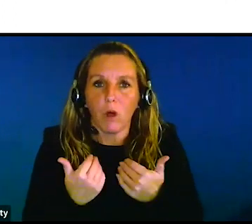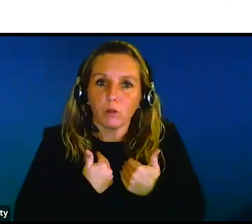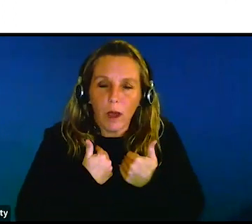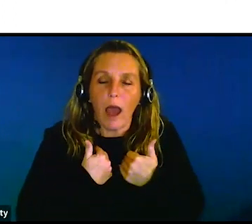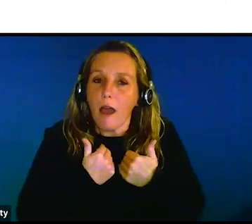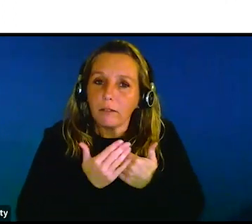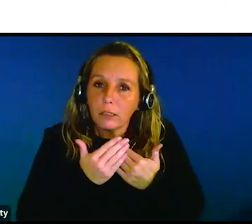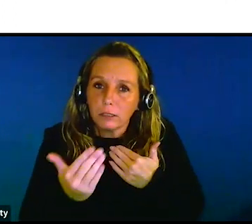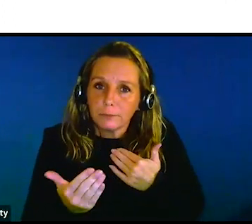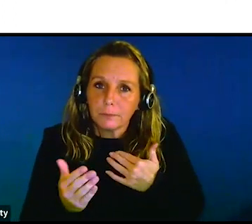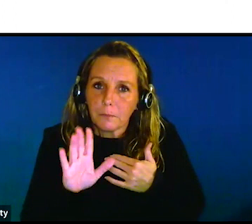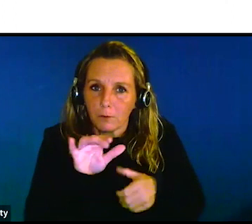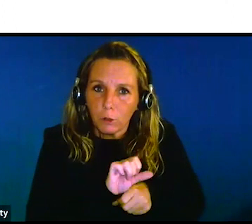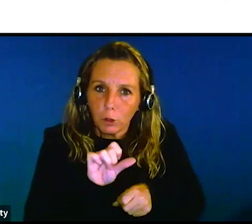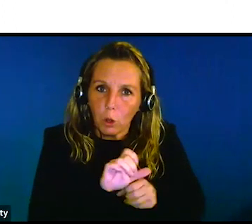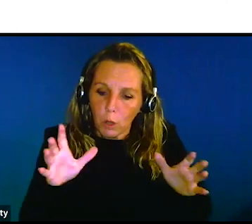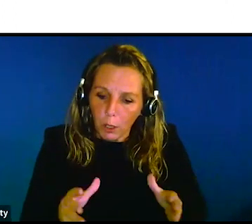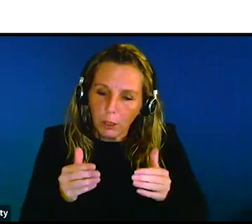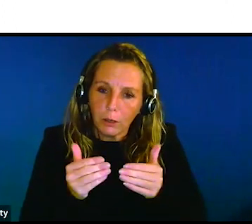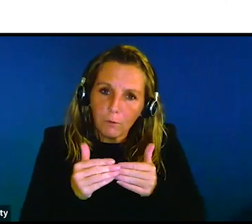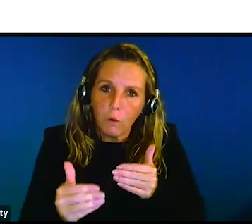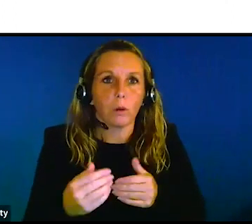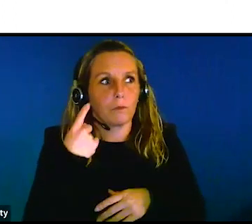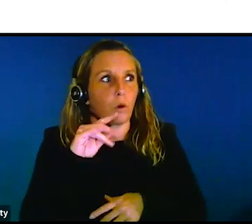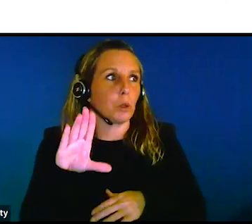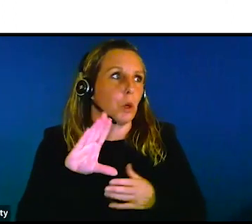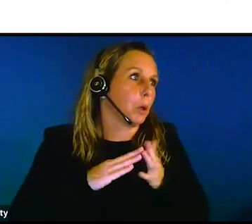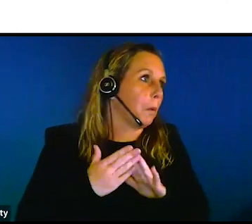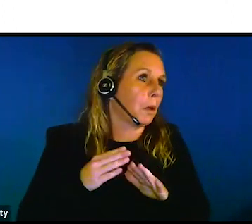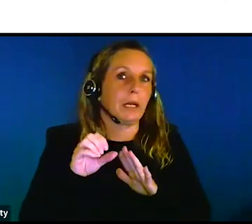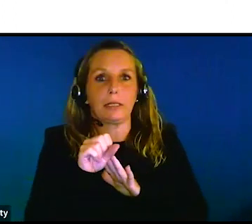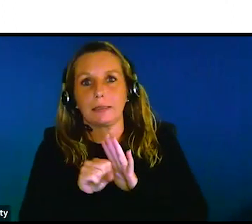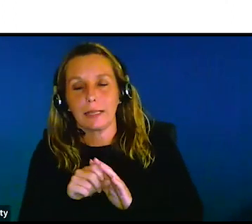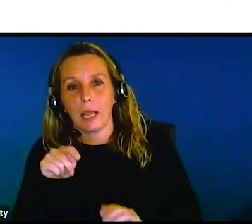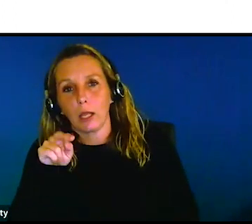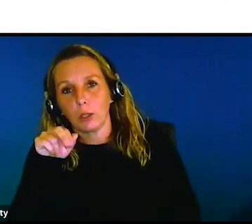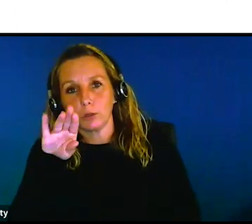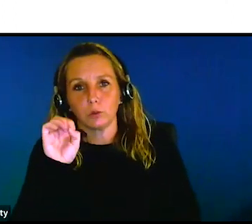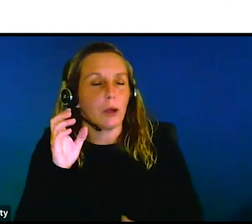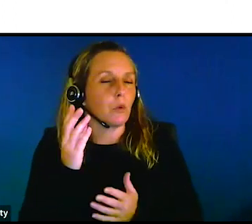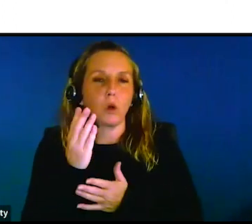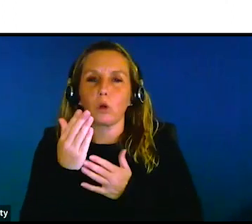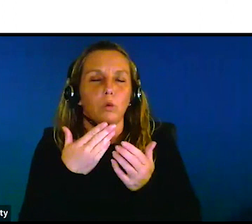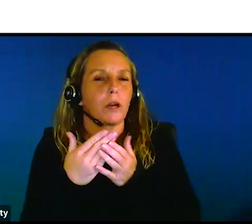to move your work forward in your community, your state, your tribe, or wherever it is that you're embedding equity in your crisis.